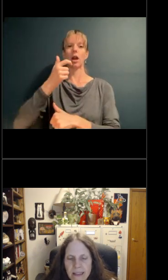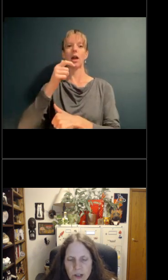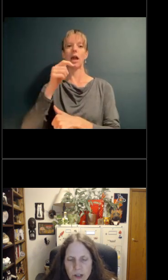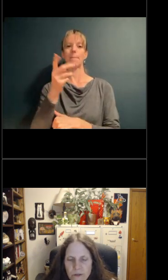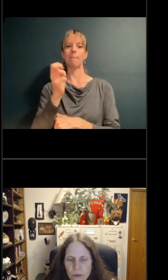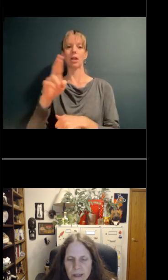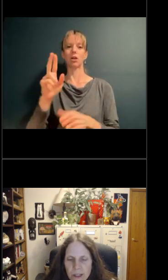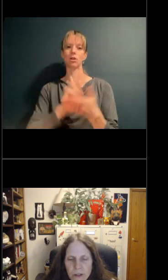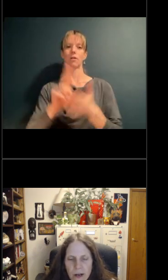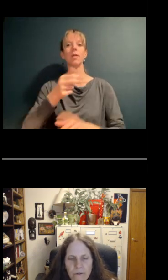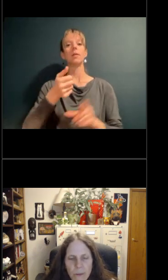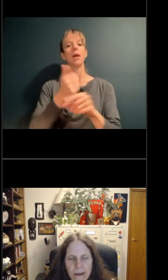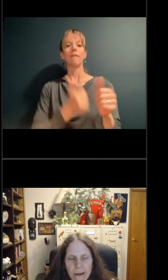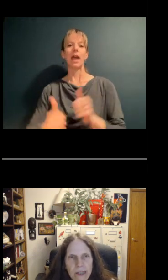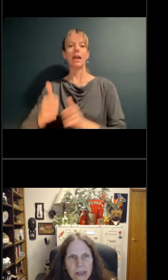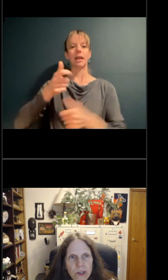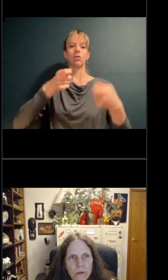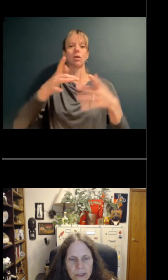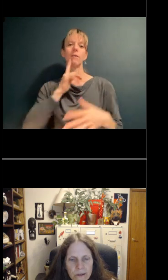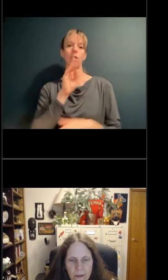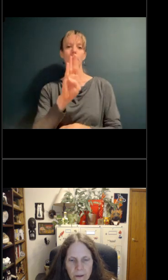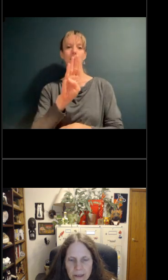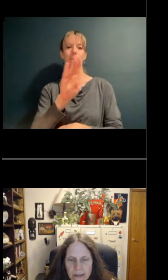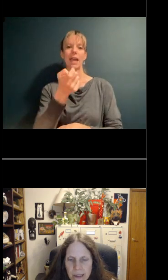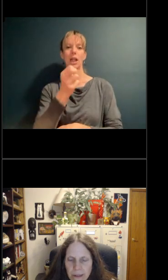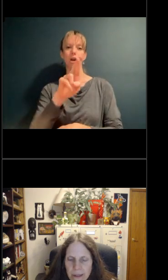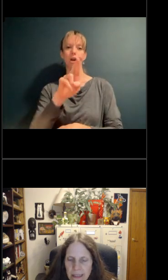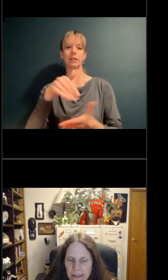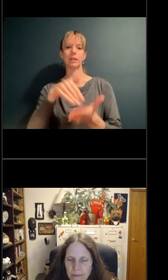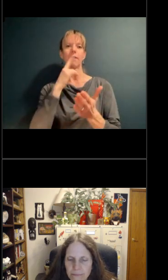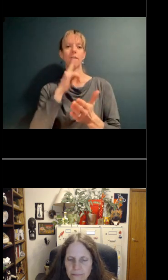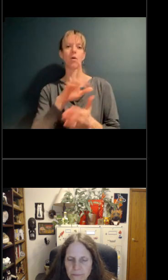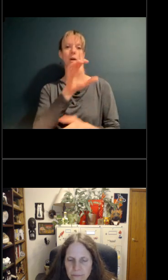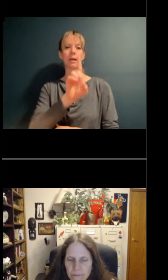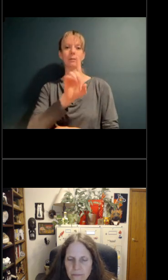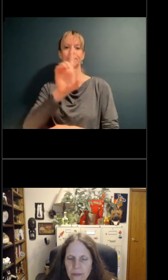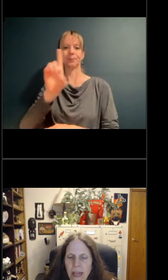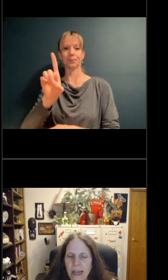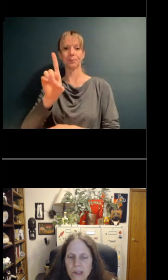and Executive Director of the Baylor Center for Developmental Disabilities.